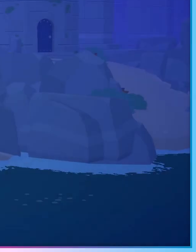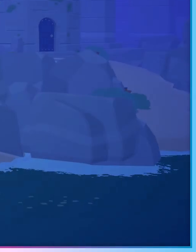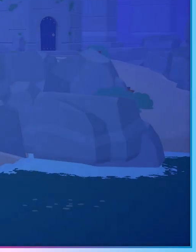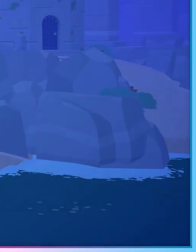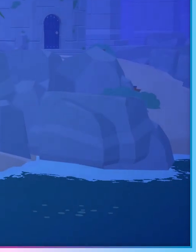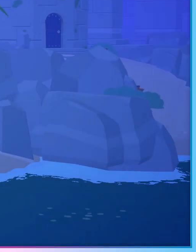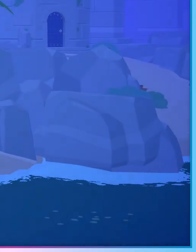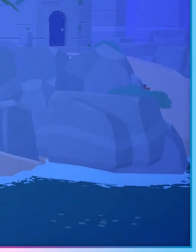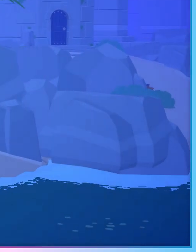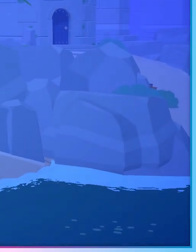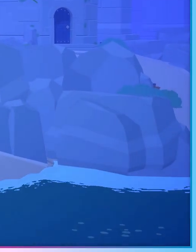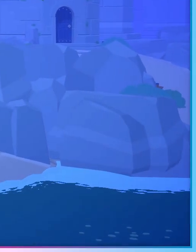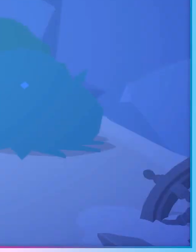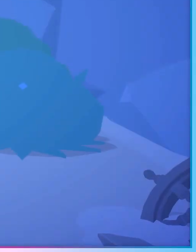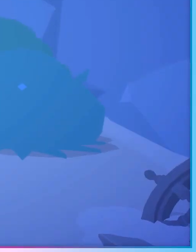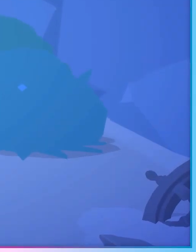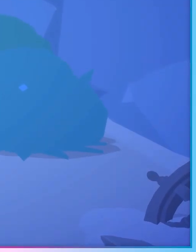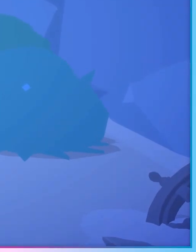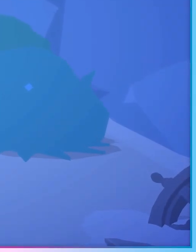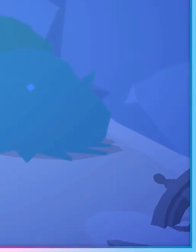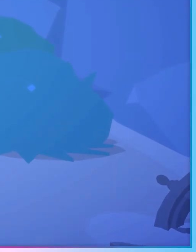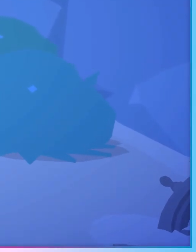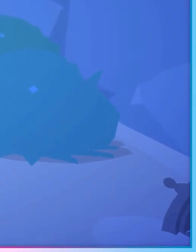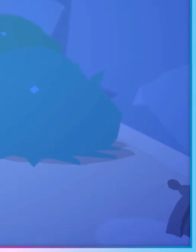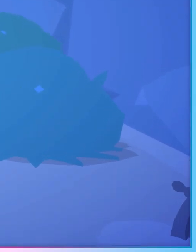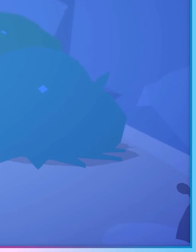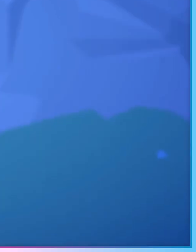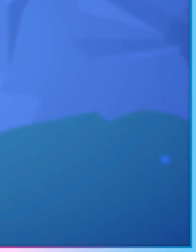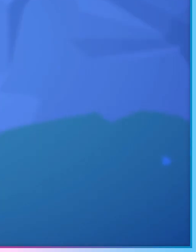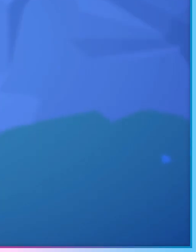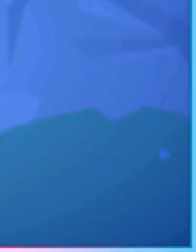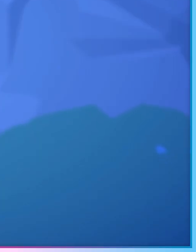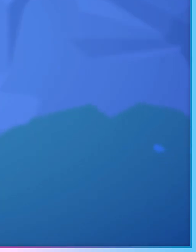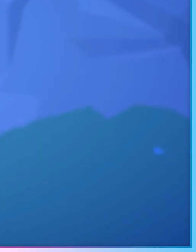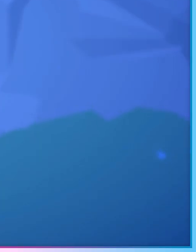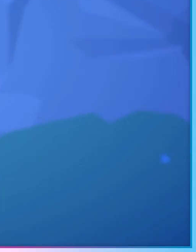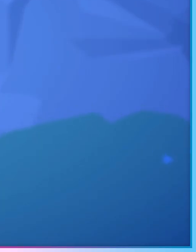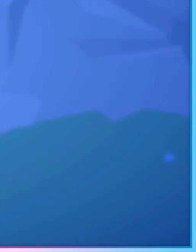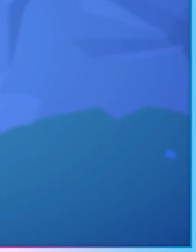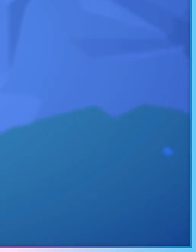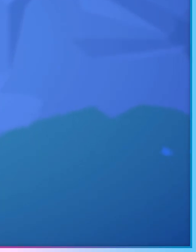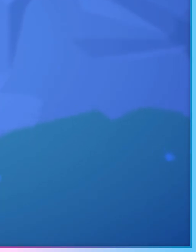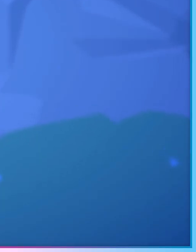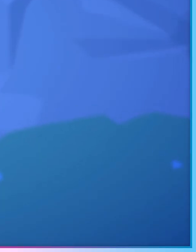[Britt Dye] Mythwrecked: Ambrosia Island is developed by Polygon Treehouse and published by Whitethorn games.